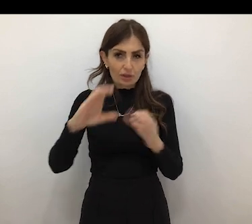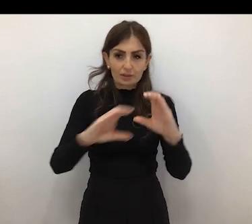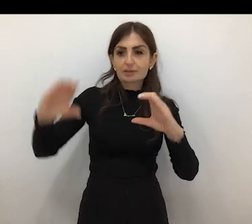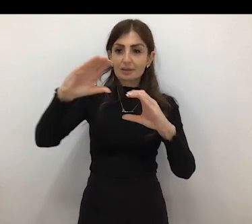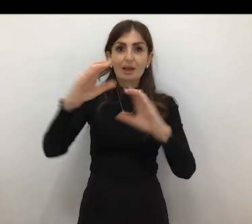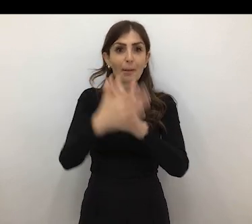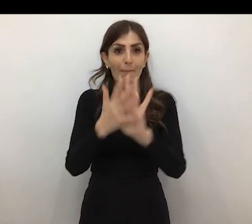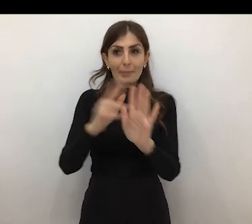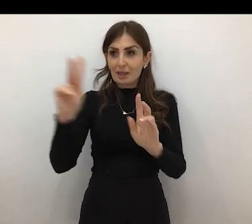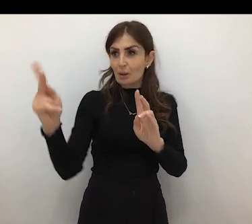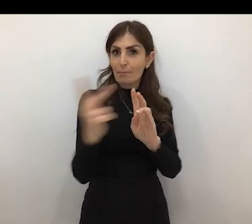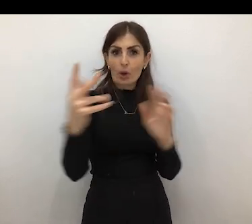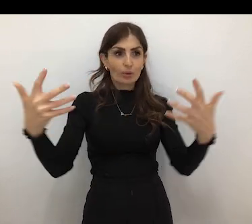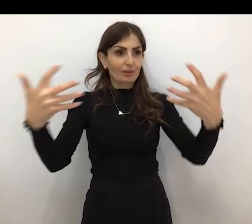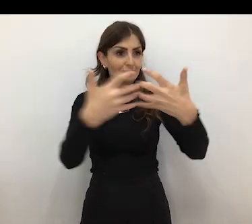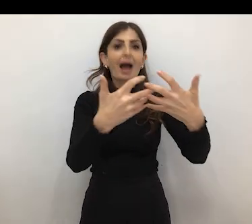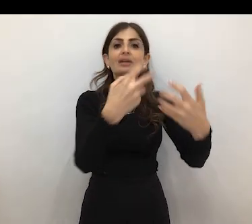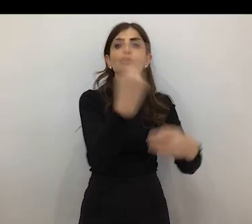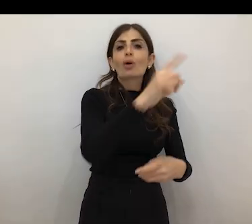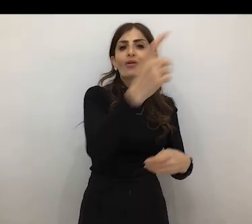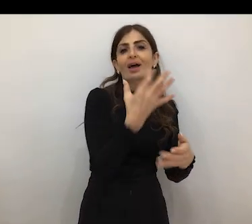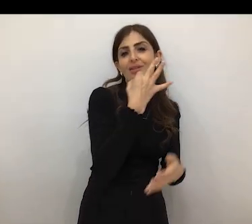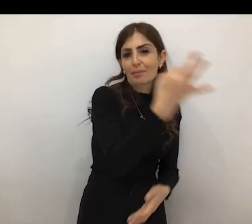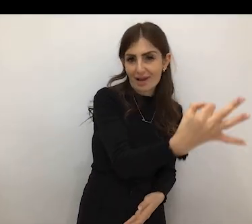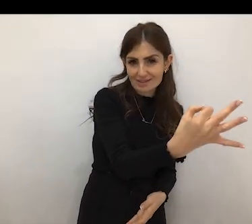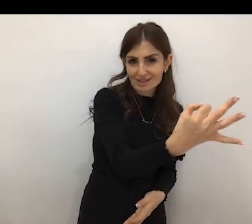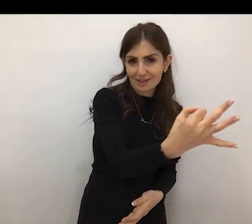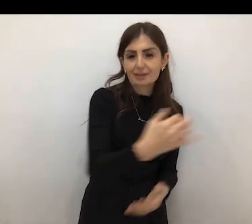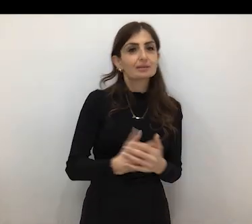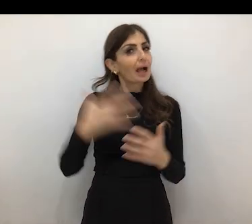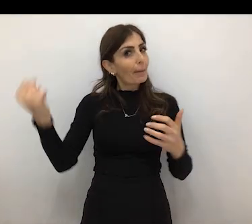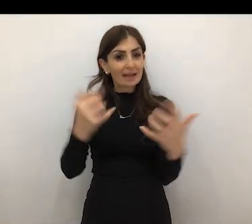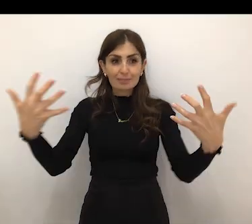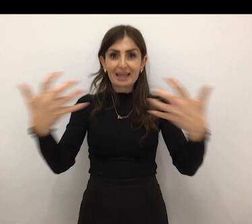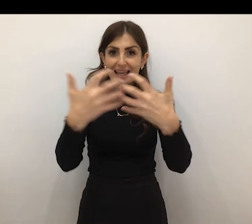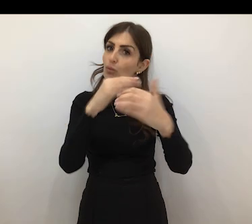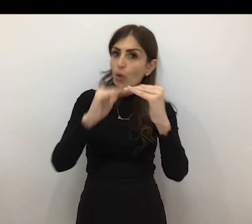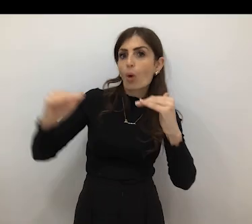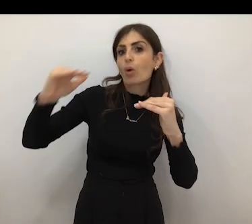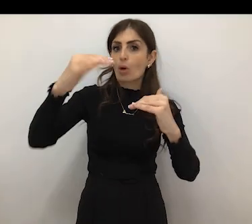that equals the $12,000 I am requesting. The matched funding must be equal to or